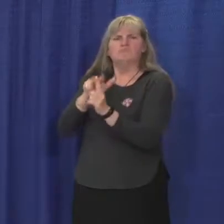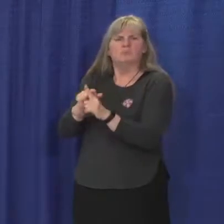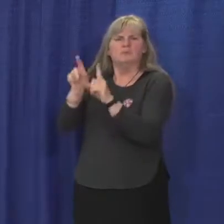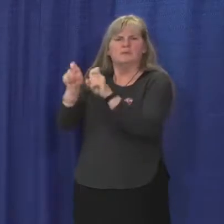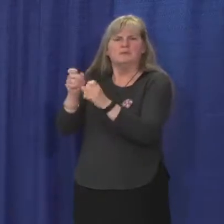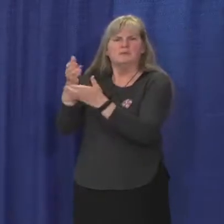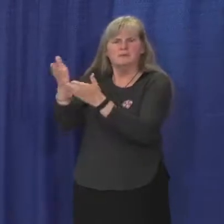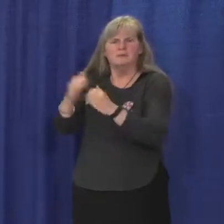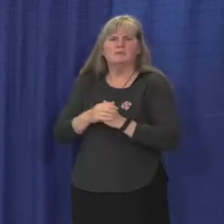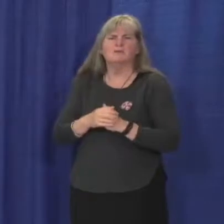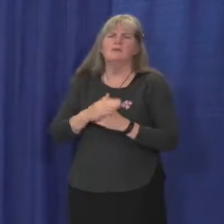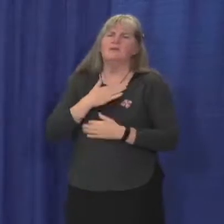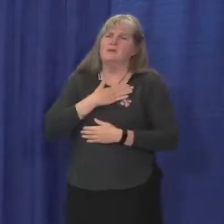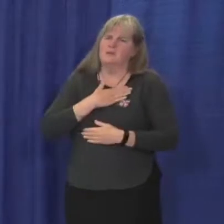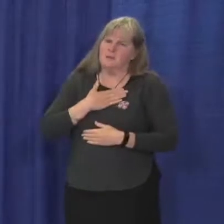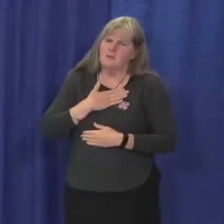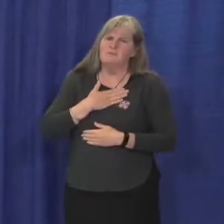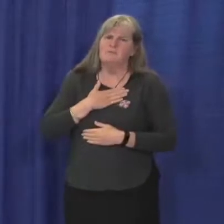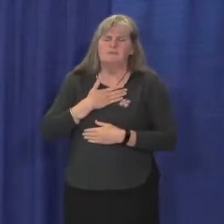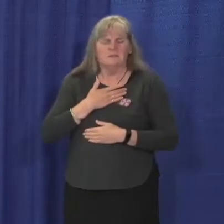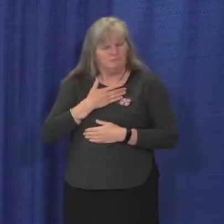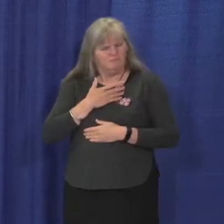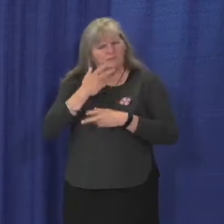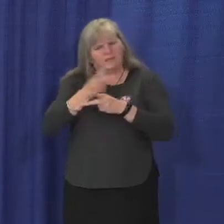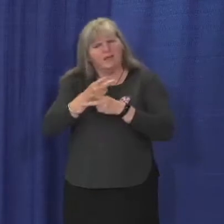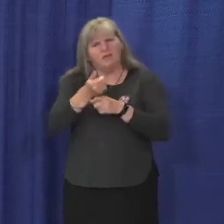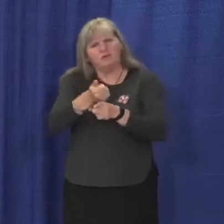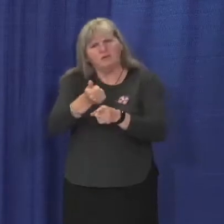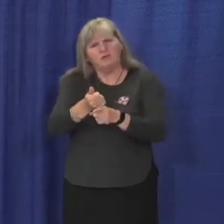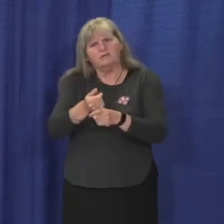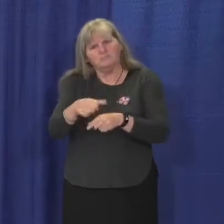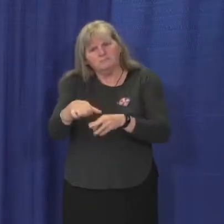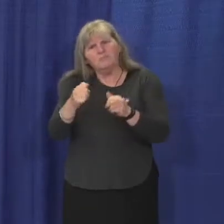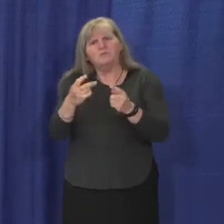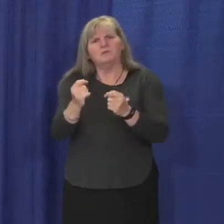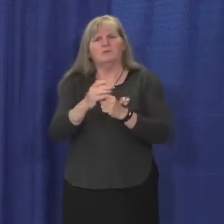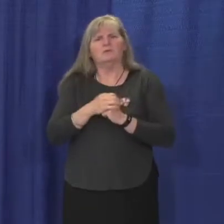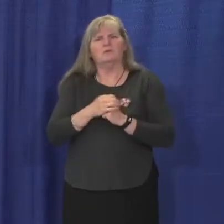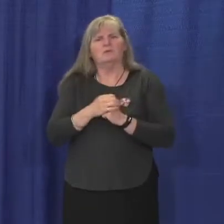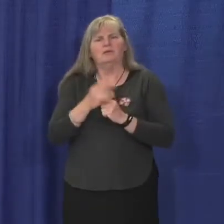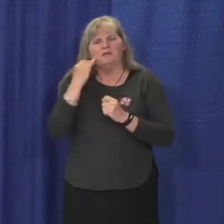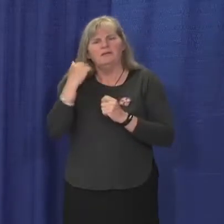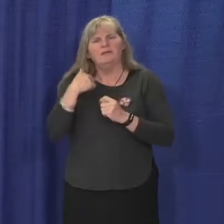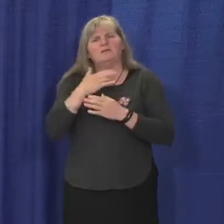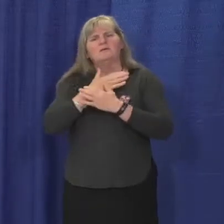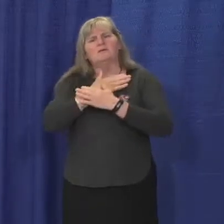contact their rural health centre for testing. Please take the time to look after yourselves and take the